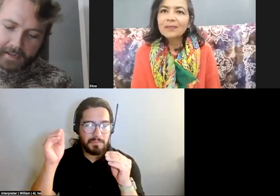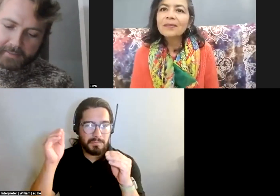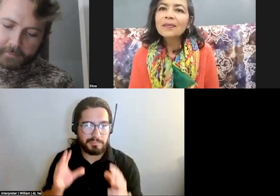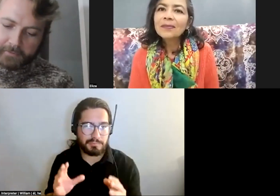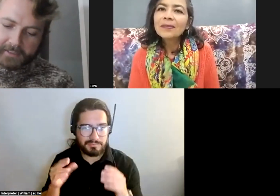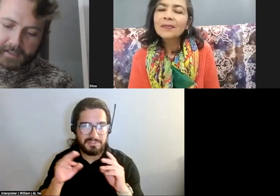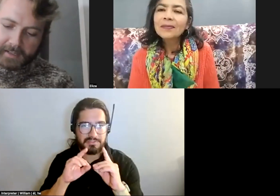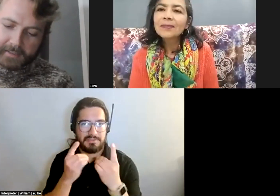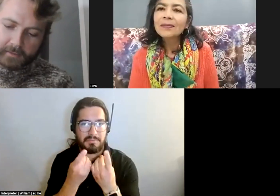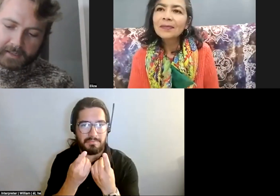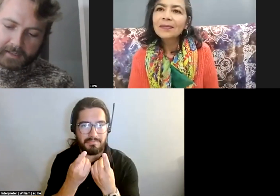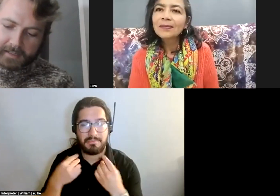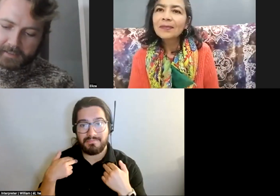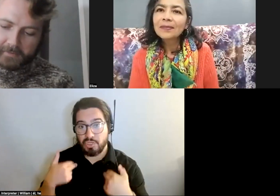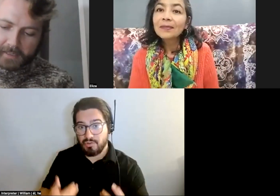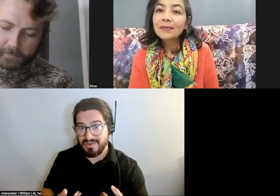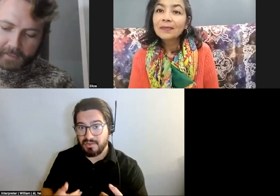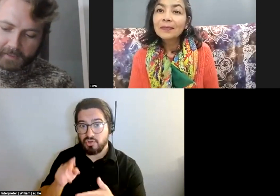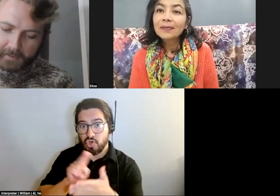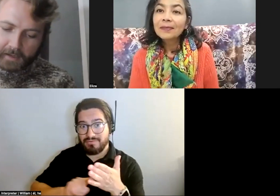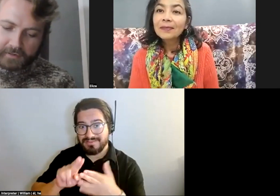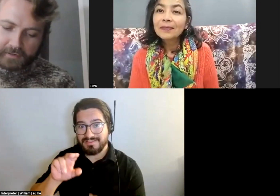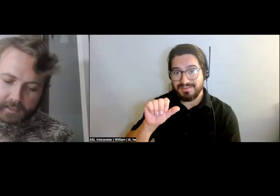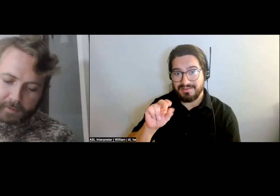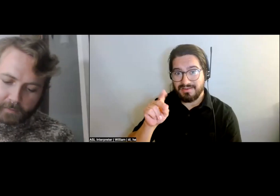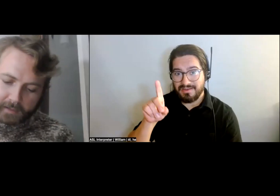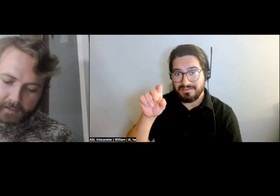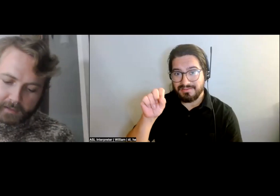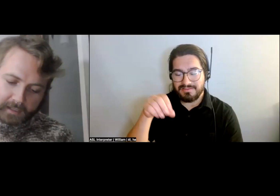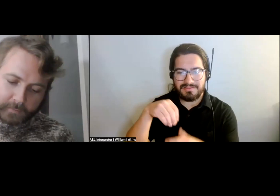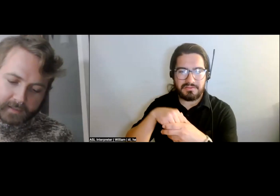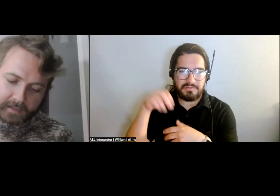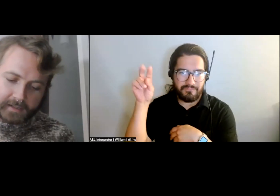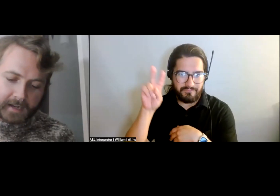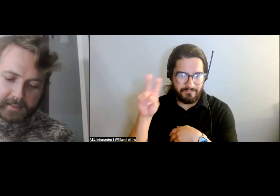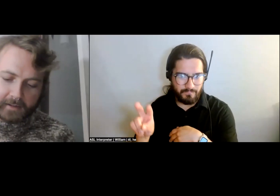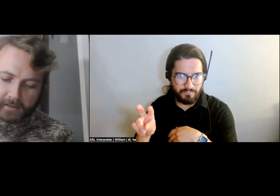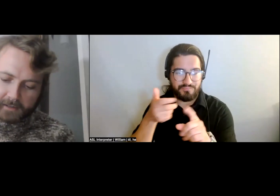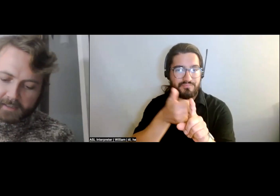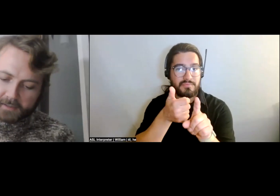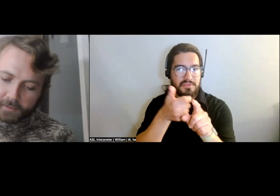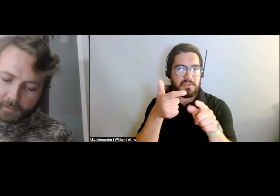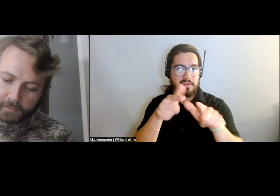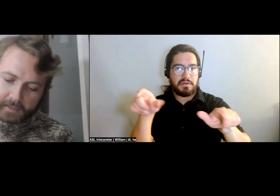at the Universidad de Los Andes in Venezuela. She is a poet, linguist, and textile artist who holds